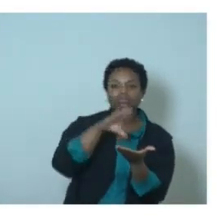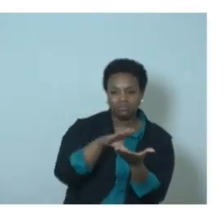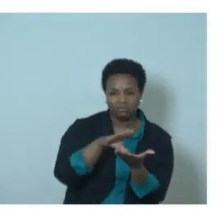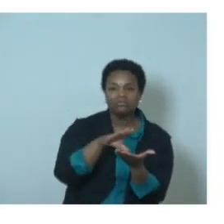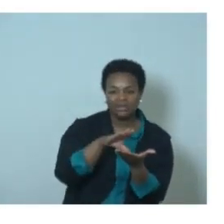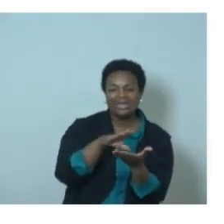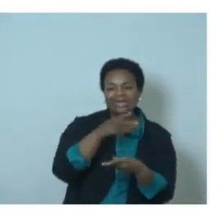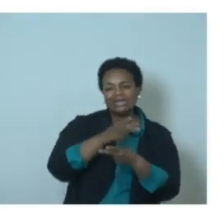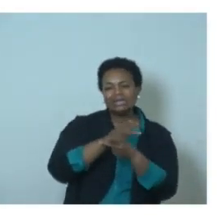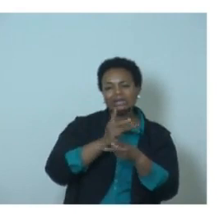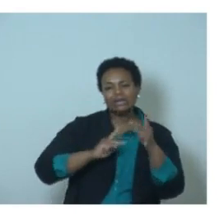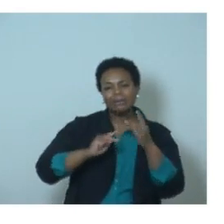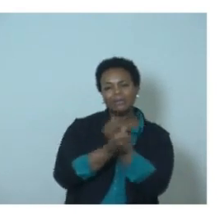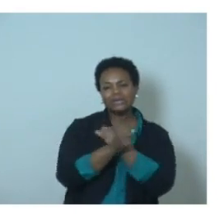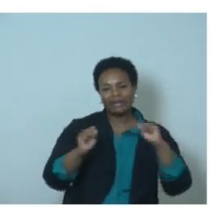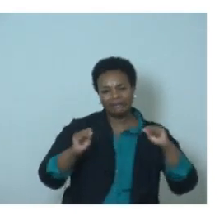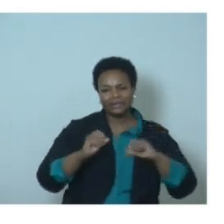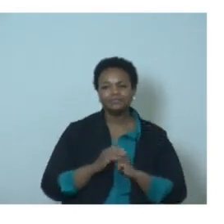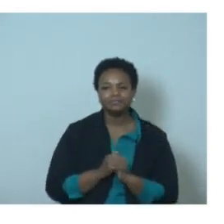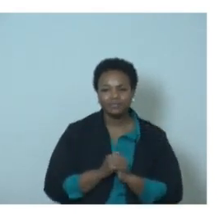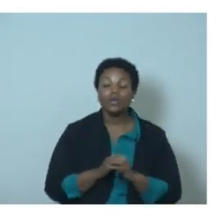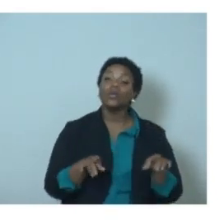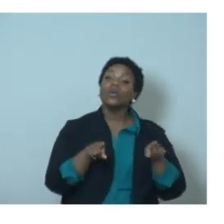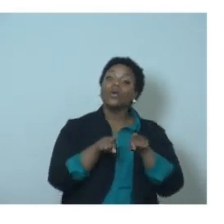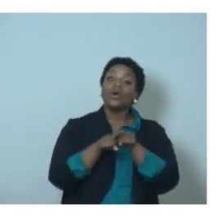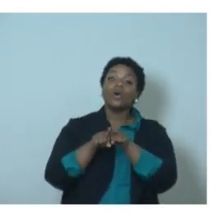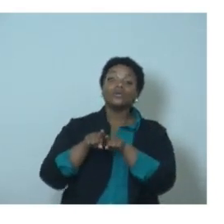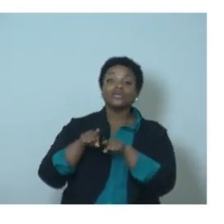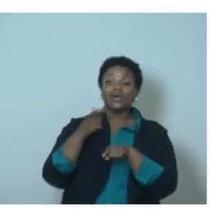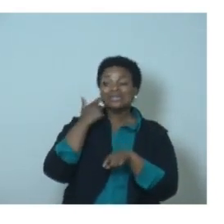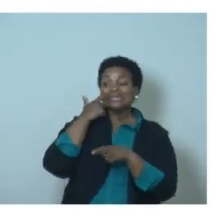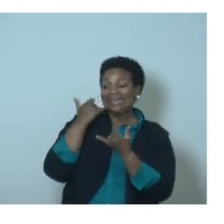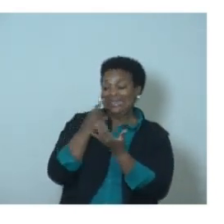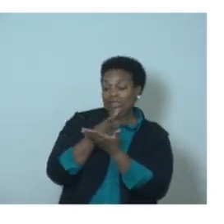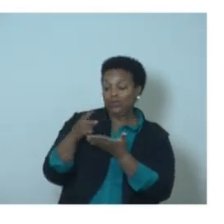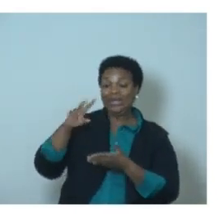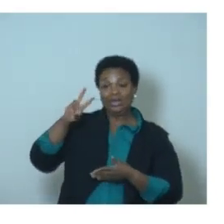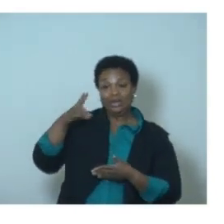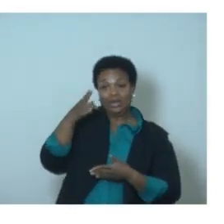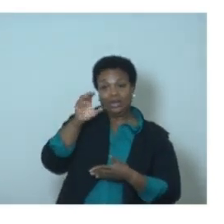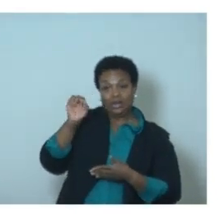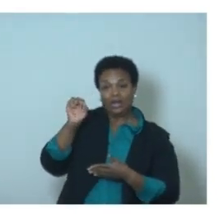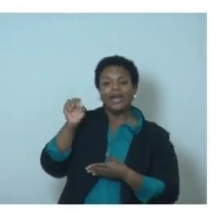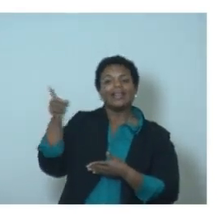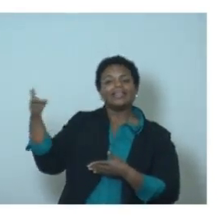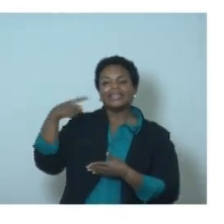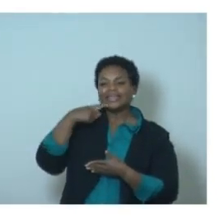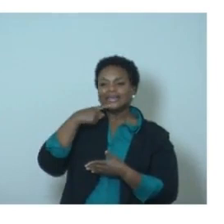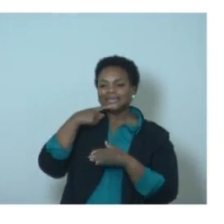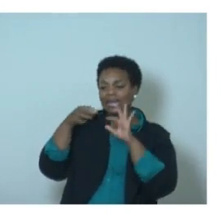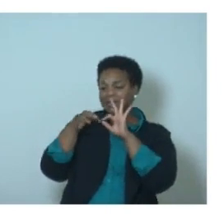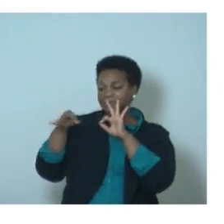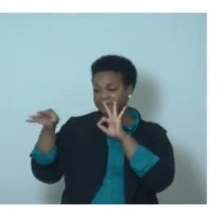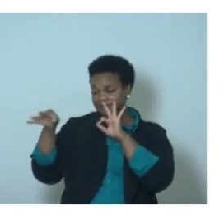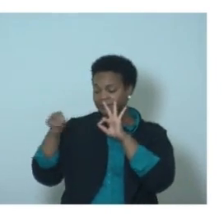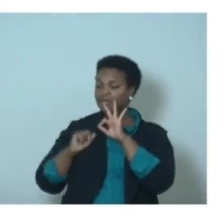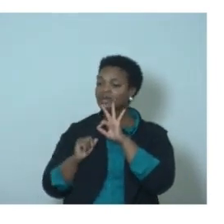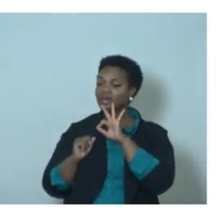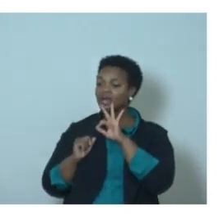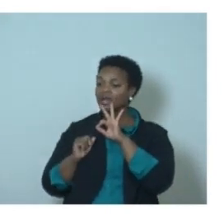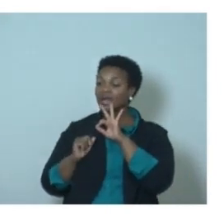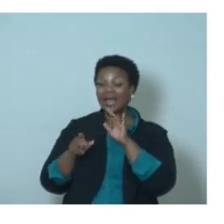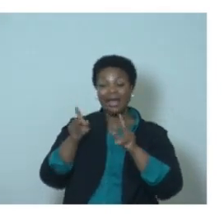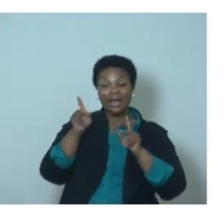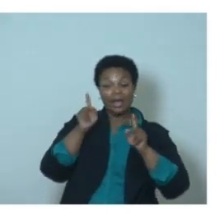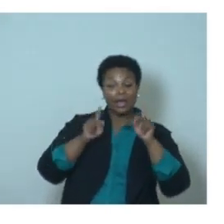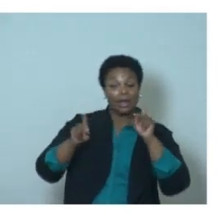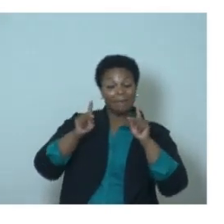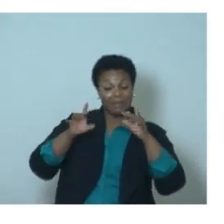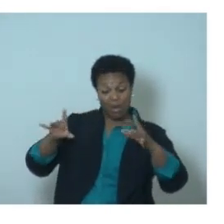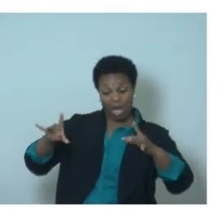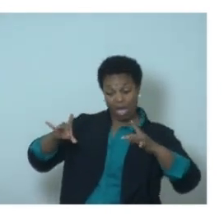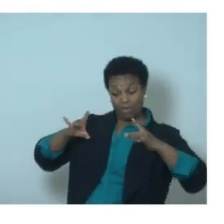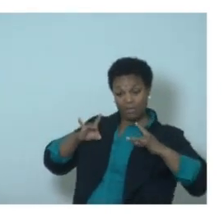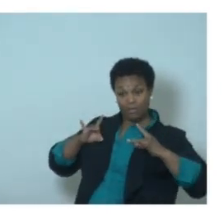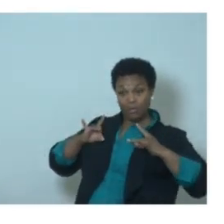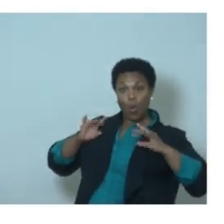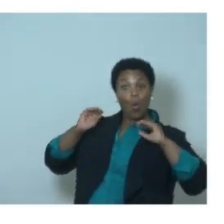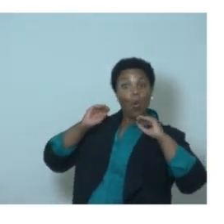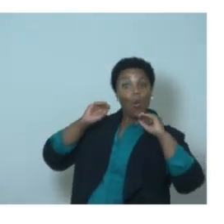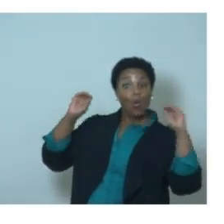U STEPS AND REDUCE INFECTION RATES ALSO THE WORLD HEALTH ORGANIZATION IN A VERY UNFORTUNATE MOMENT CAME OUT WITH A STATEMENT EARLIER THIS WEEK THAT THERE’S NOT REALLY ANY GOOD